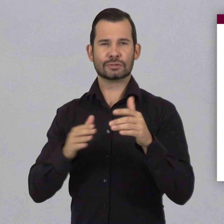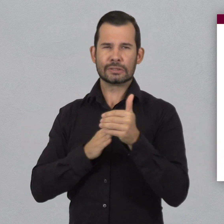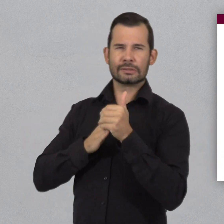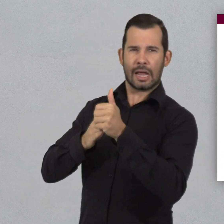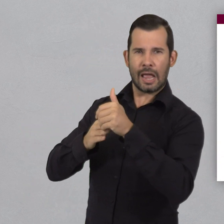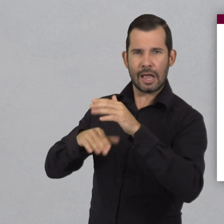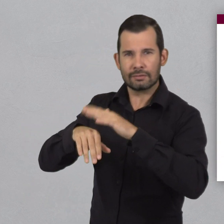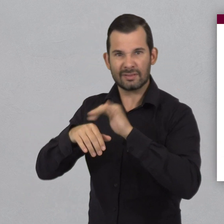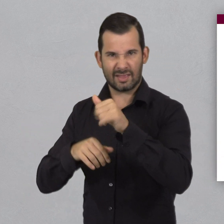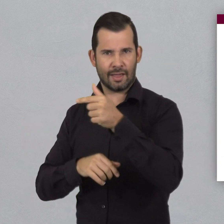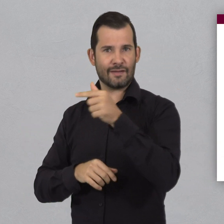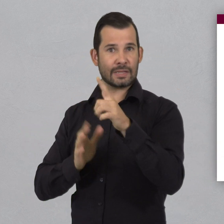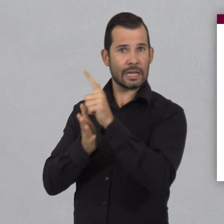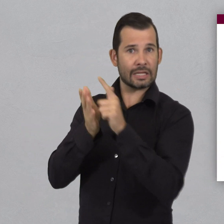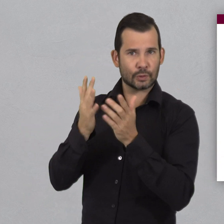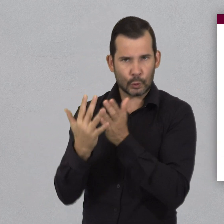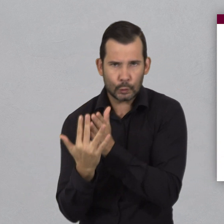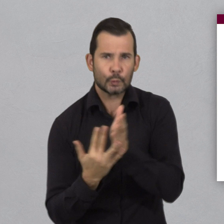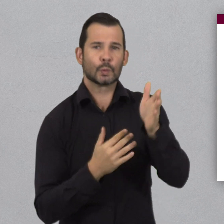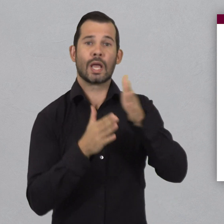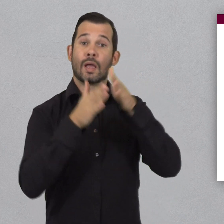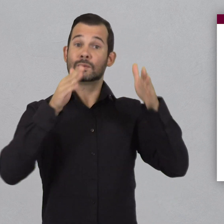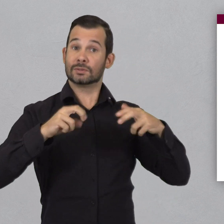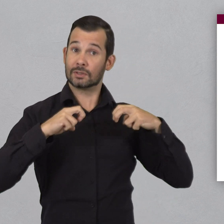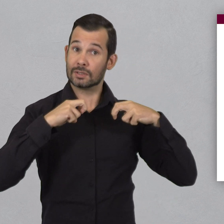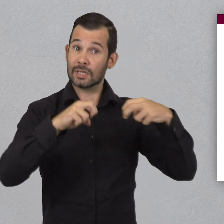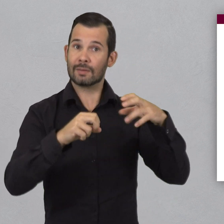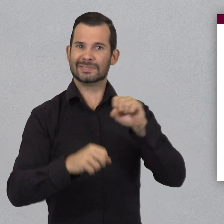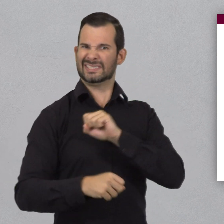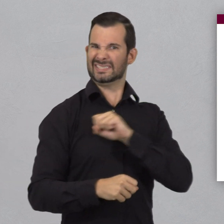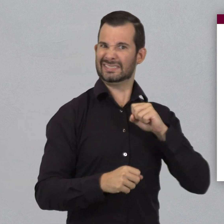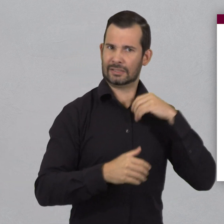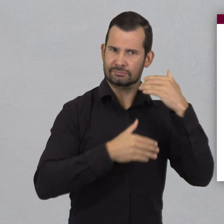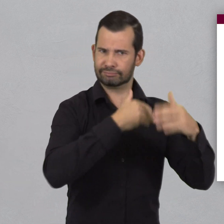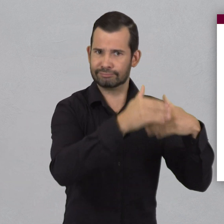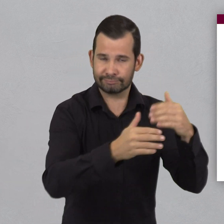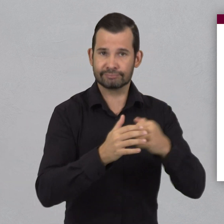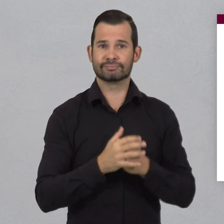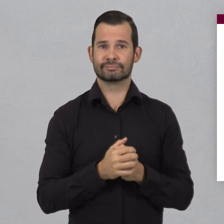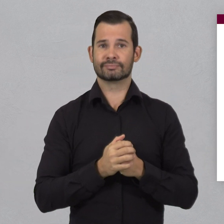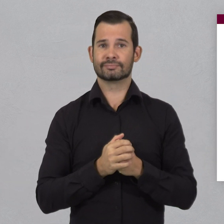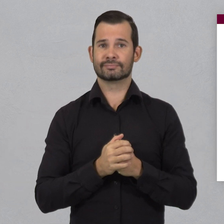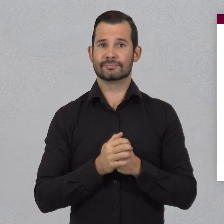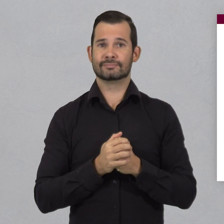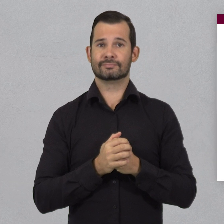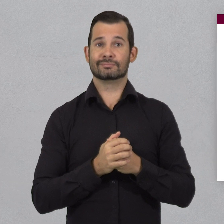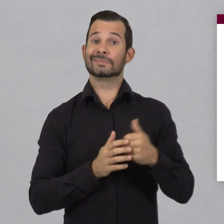and they guide the government’s legislation through the House of Commons and the Senate.